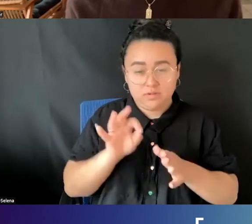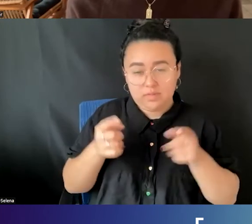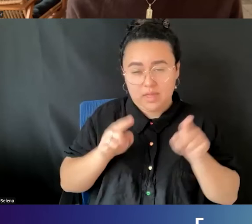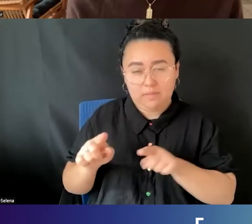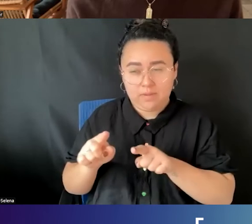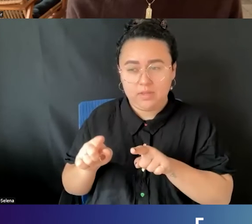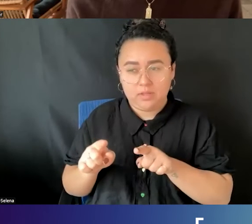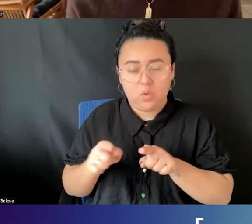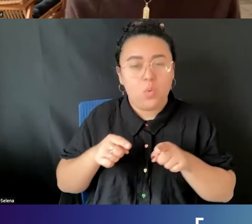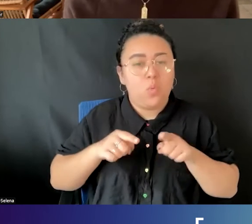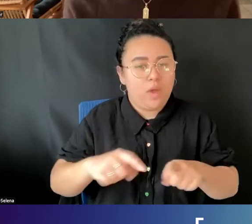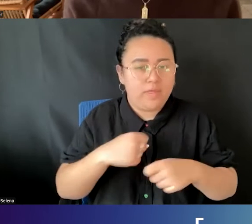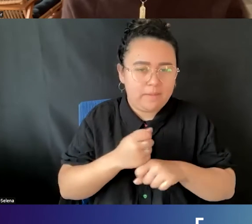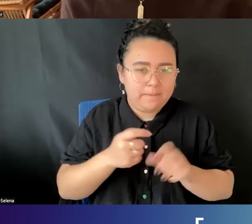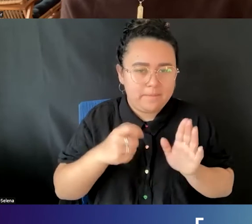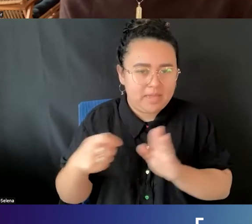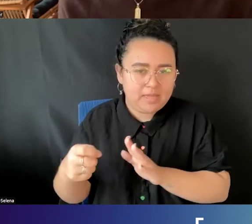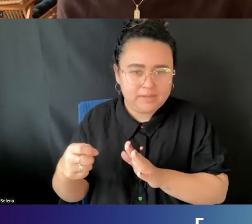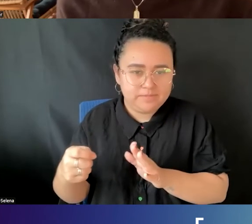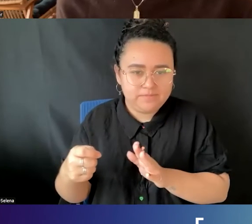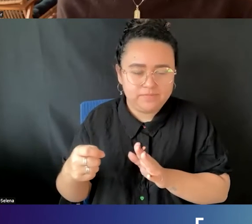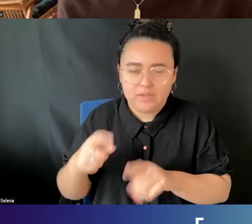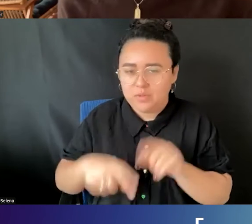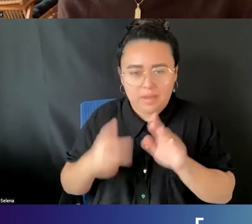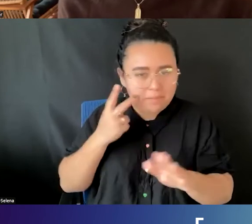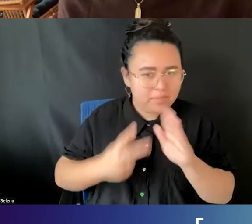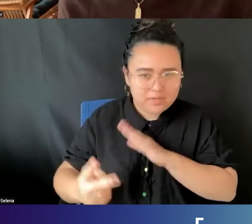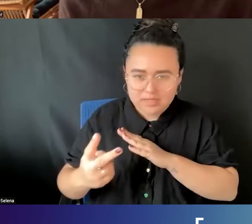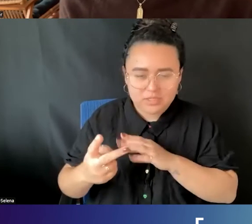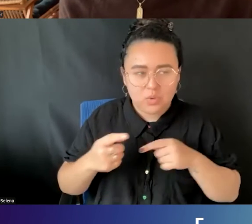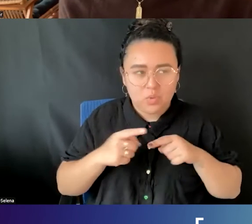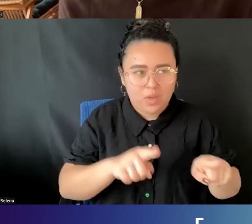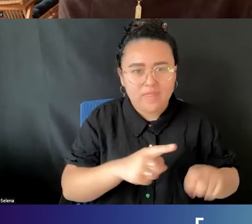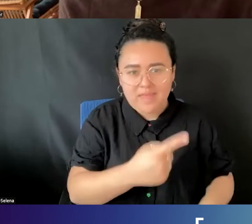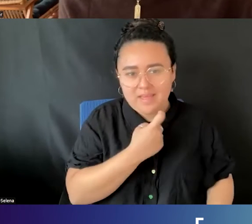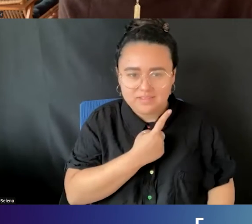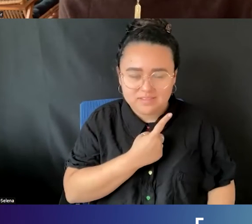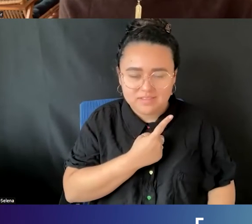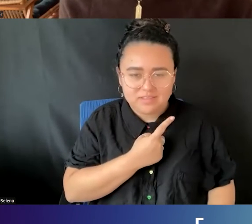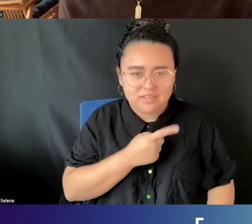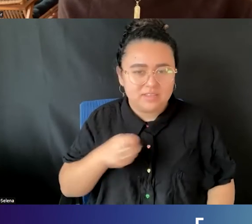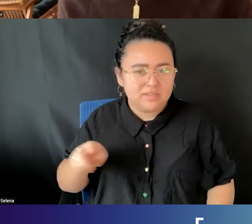of making the project. You know, you can't have predicted that when you're saying this is what the film is from the very beginning.